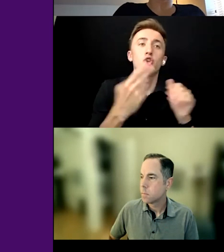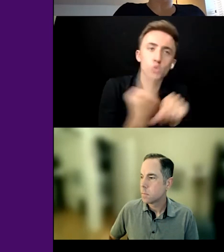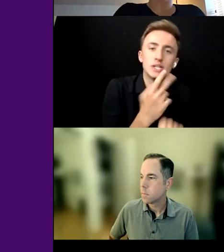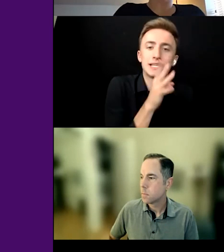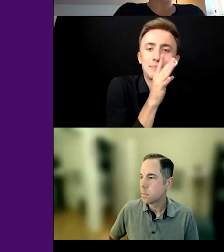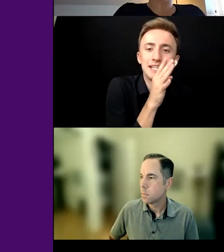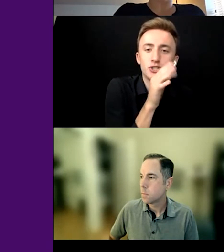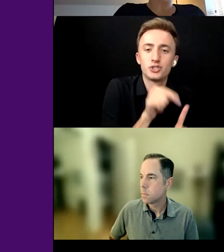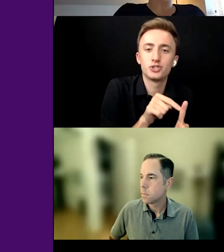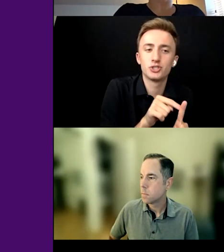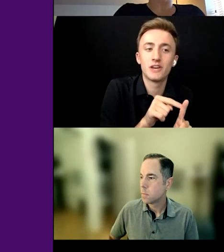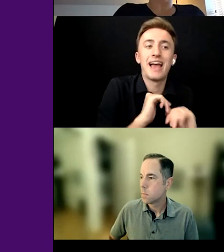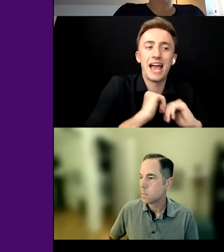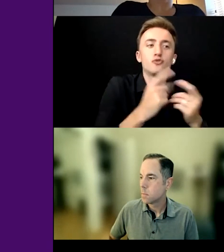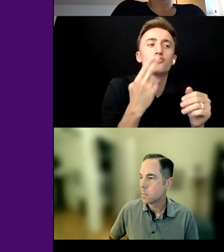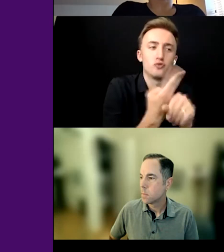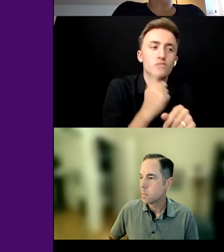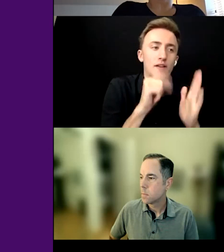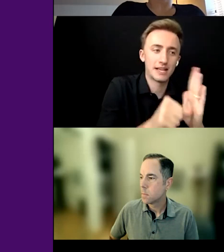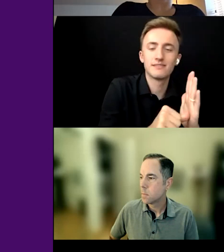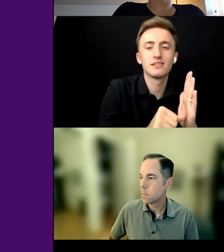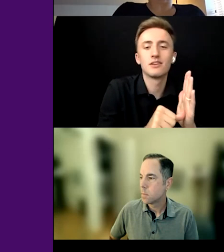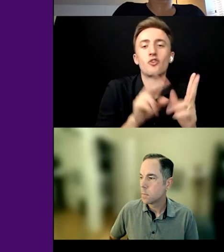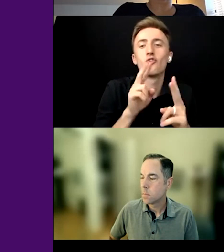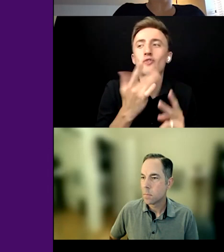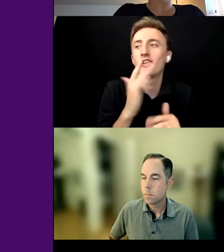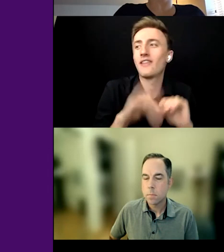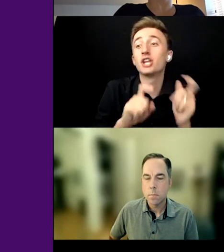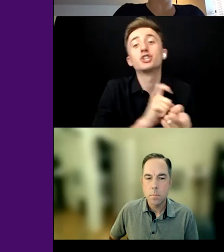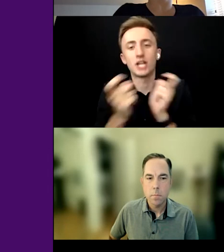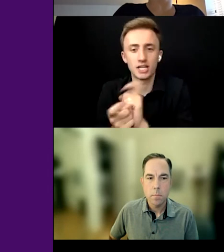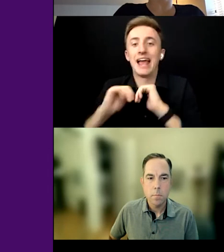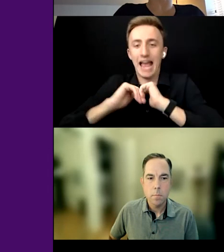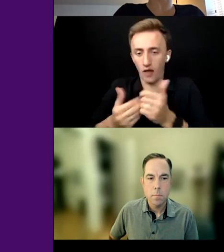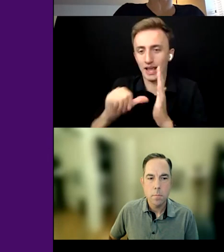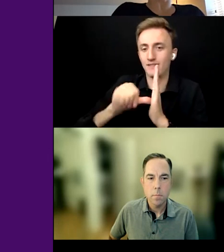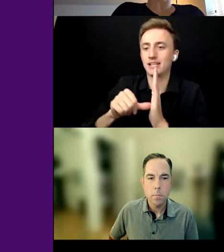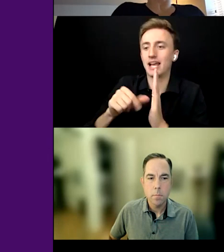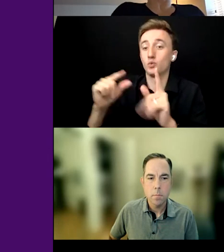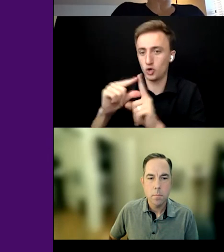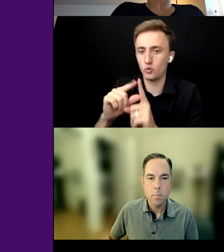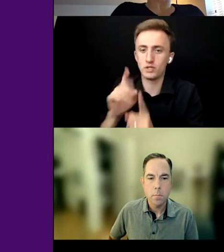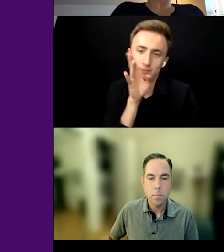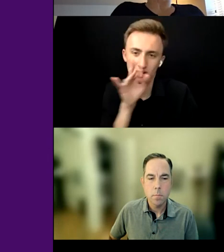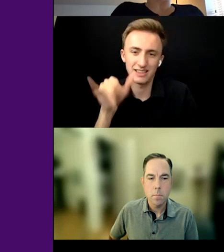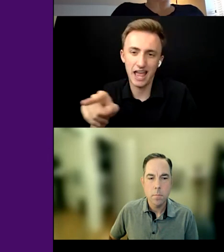been emphasized rather than a change in the way the emphasized word was spoken. We see a debate